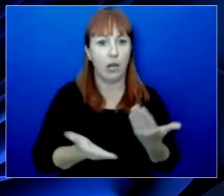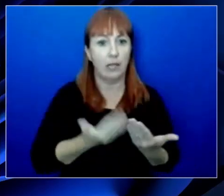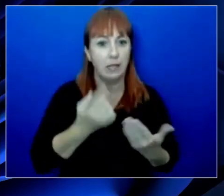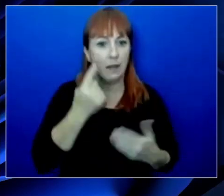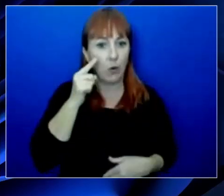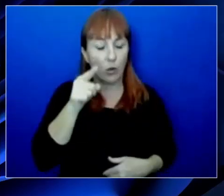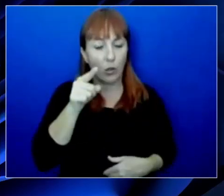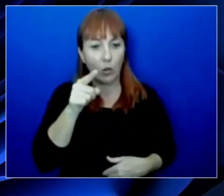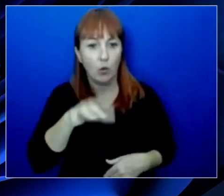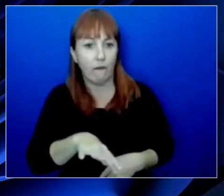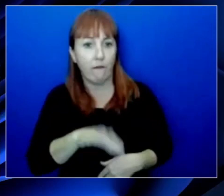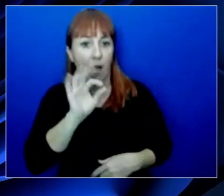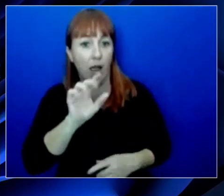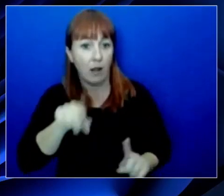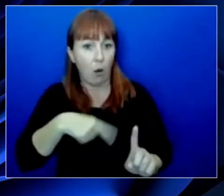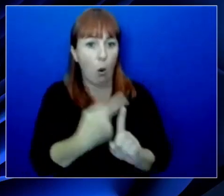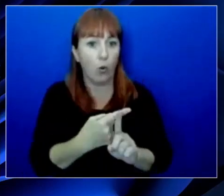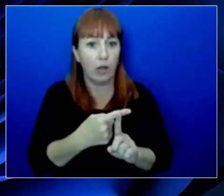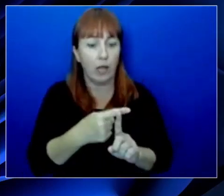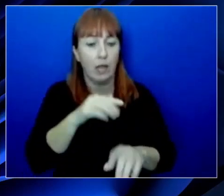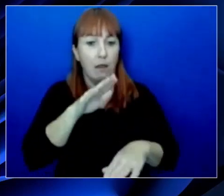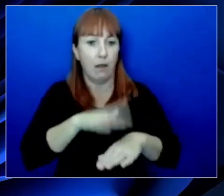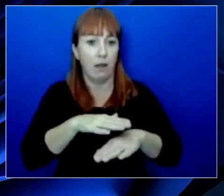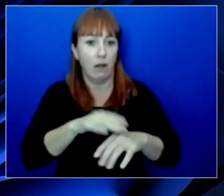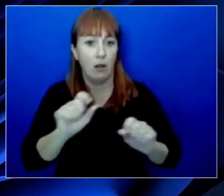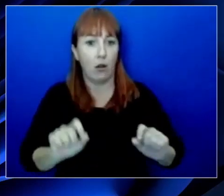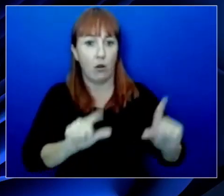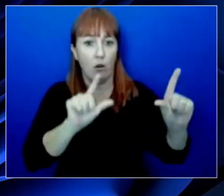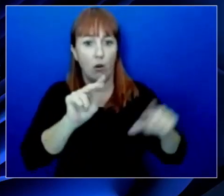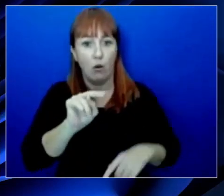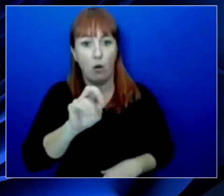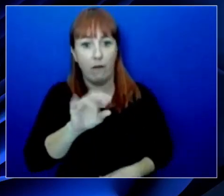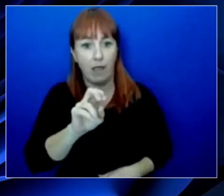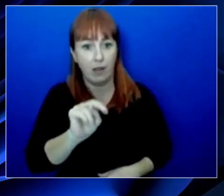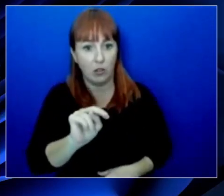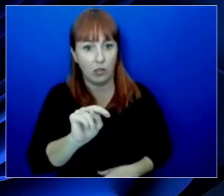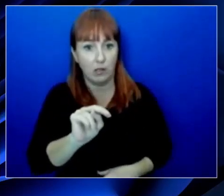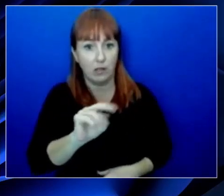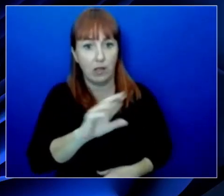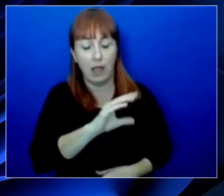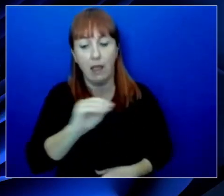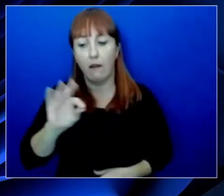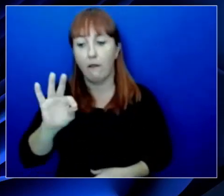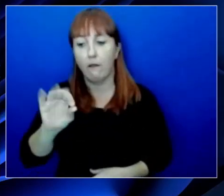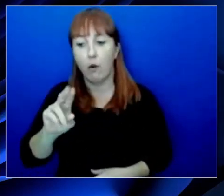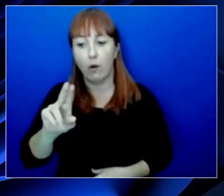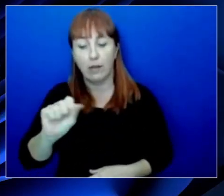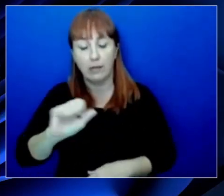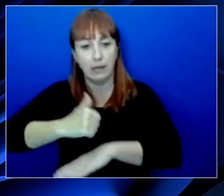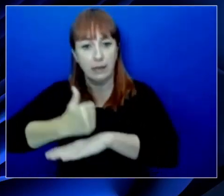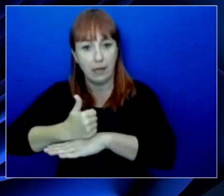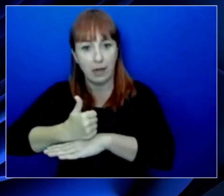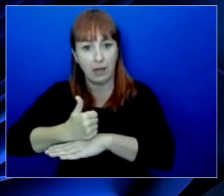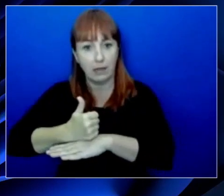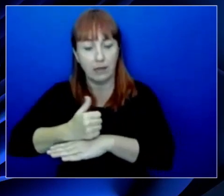able to get to just your notifications as well as set your focus settings and actually get a calendar view